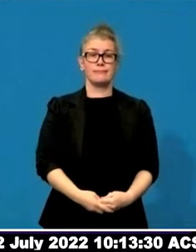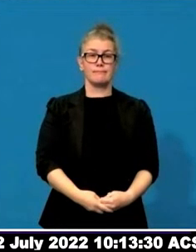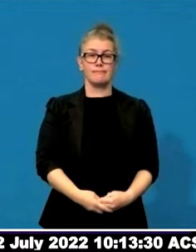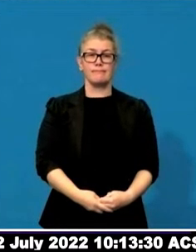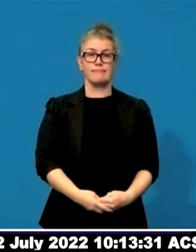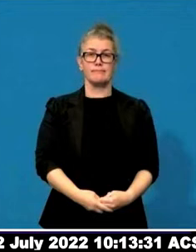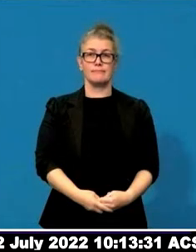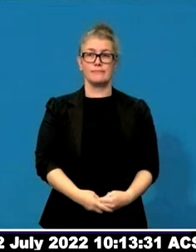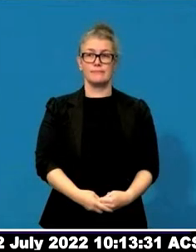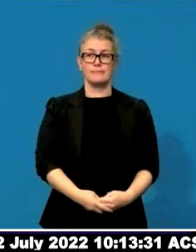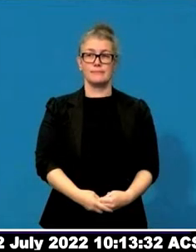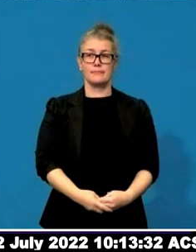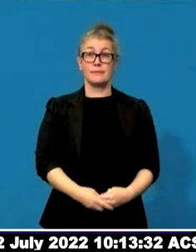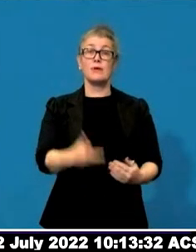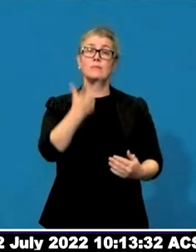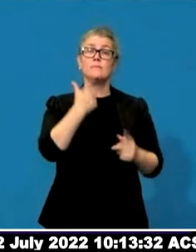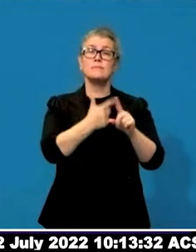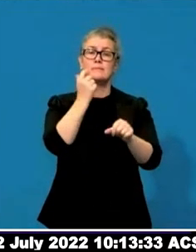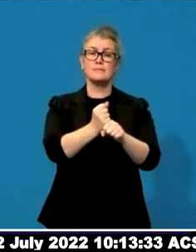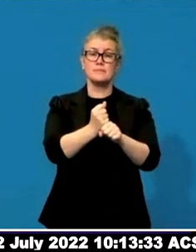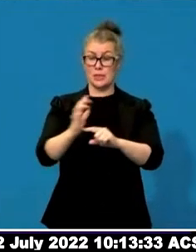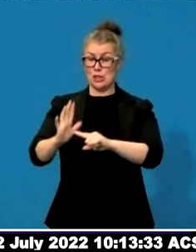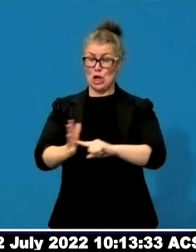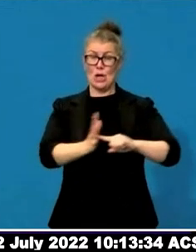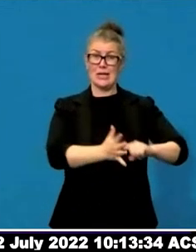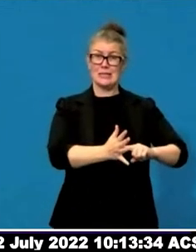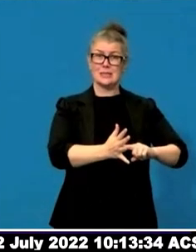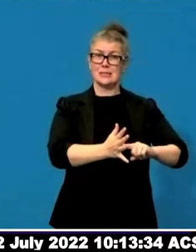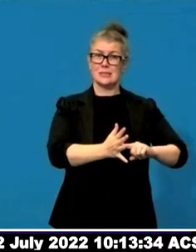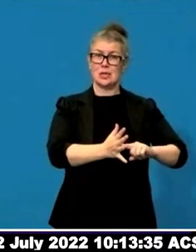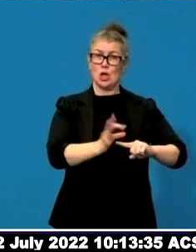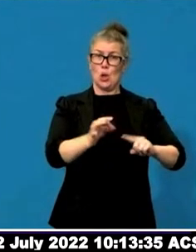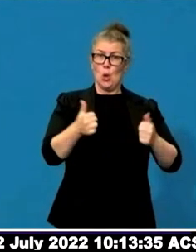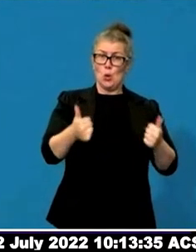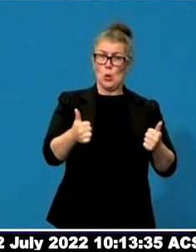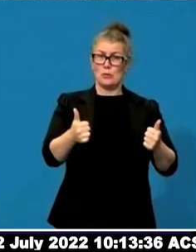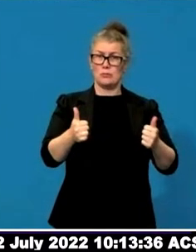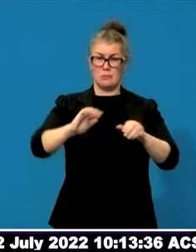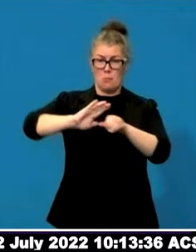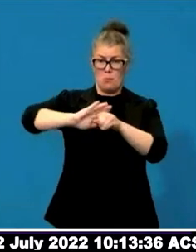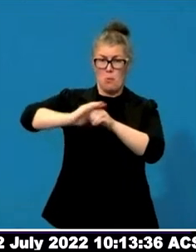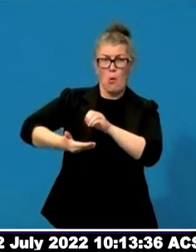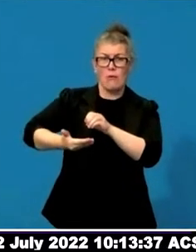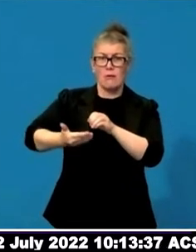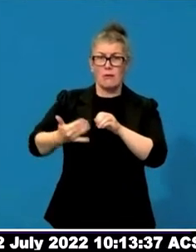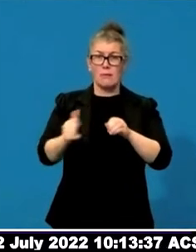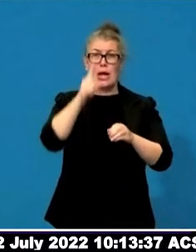So if the tyres are not in good condition, people might have accidents?